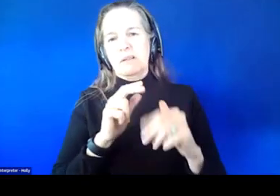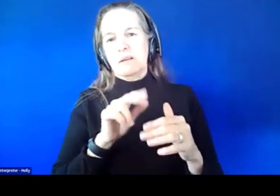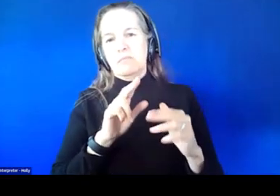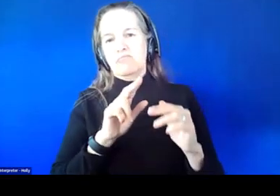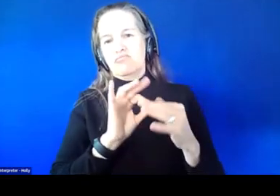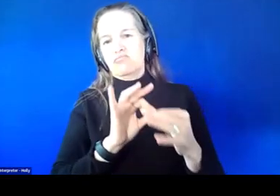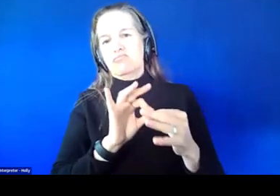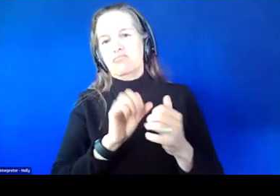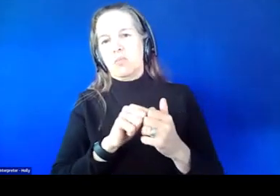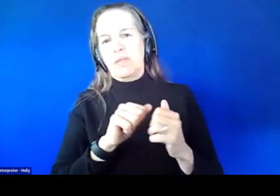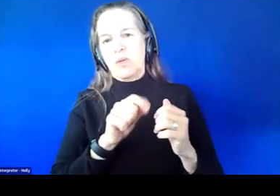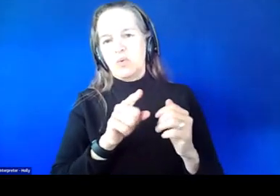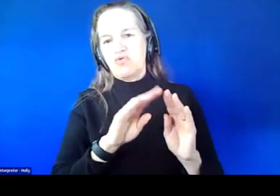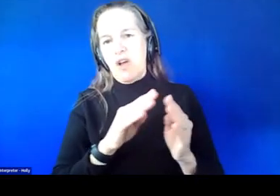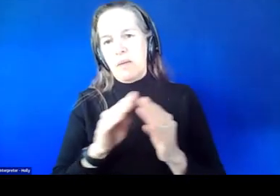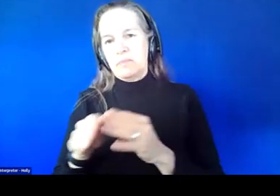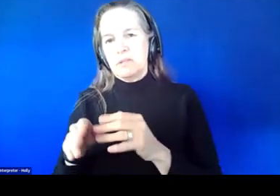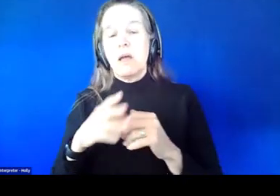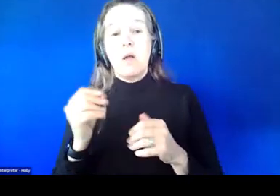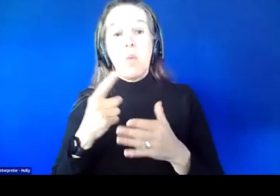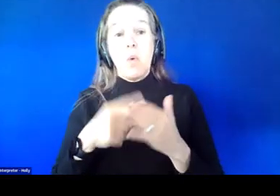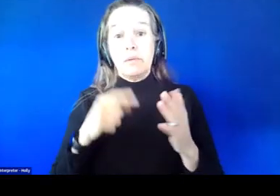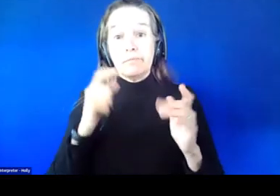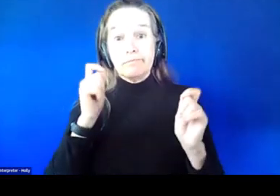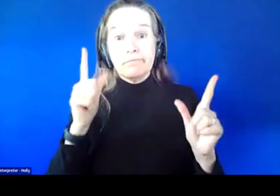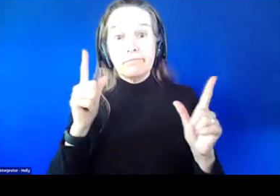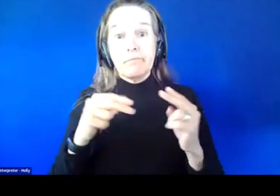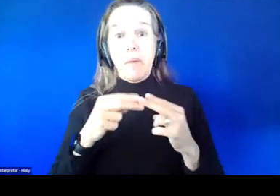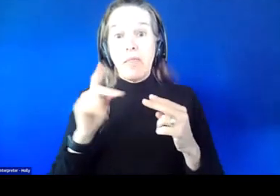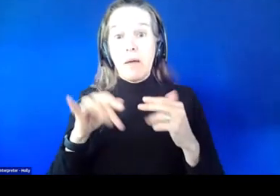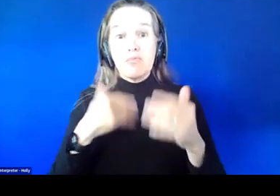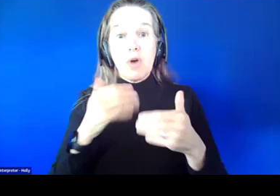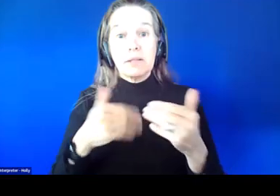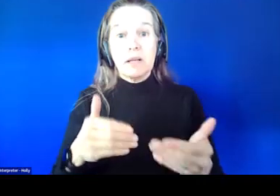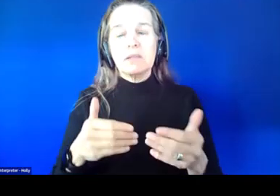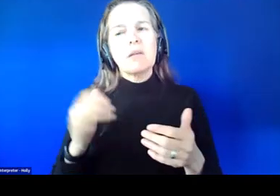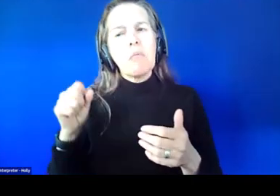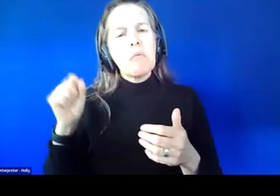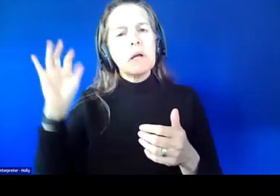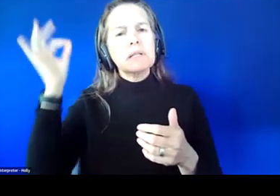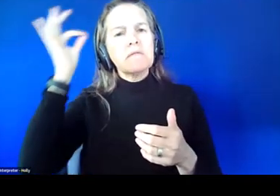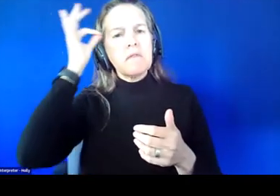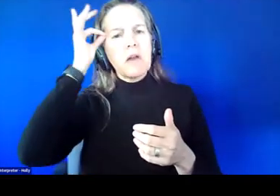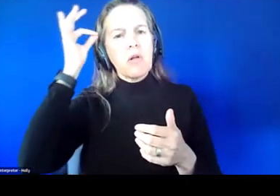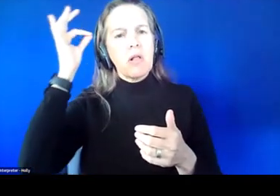And what's been incredible about this process is that while it's a federal grant federally executed at